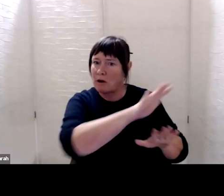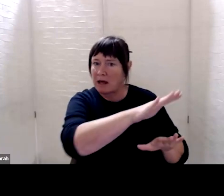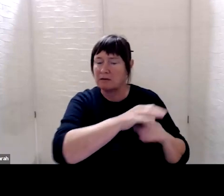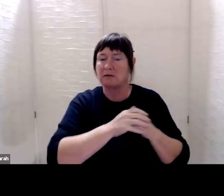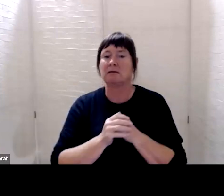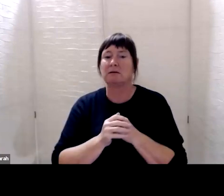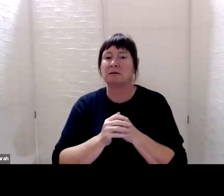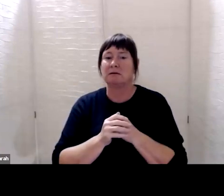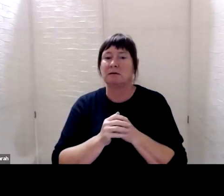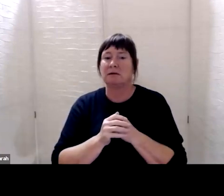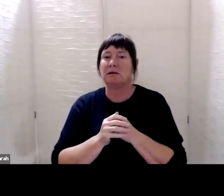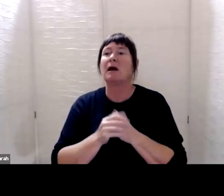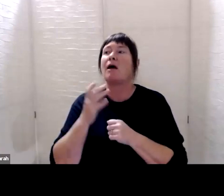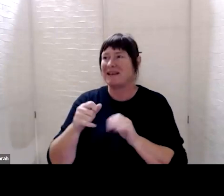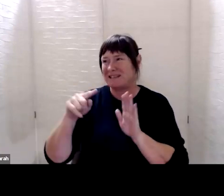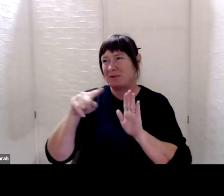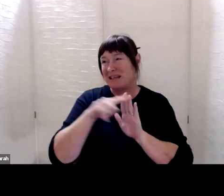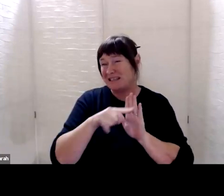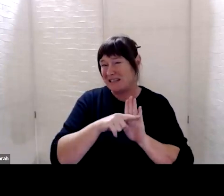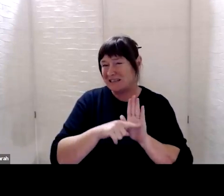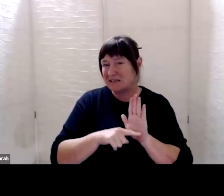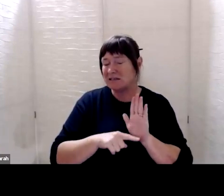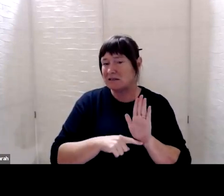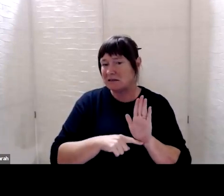There are a number of conditions that have been placed on Whaikaha